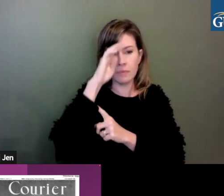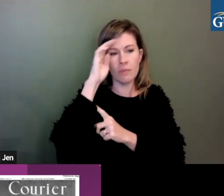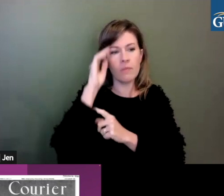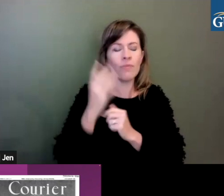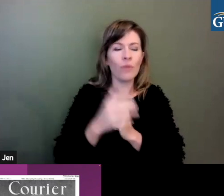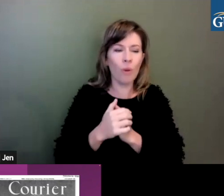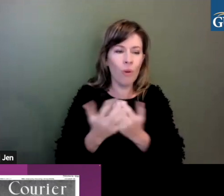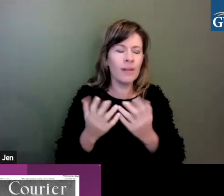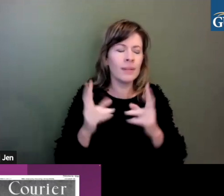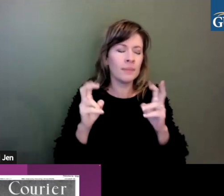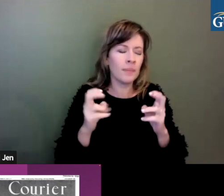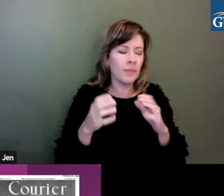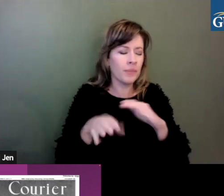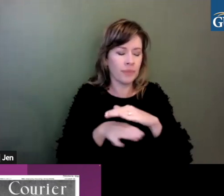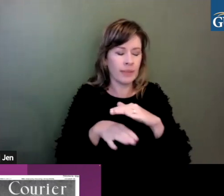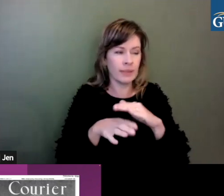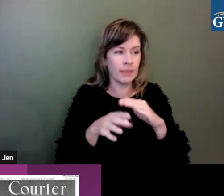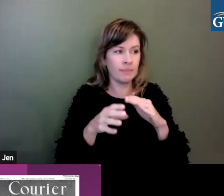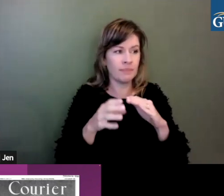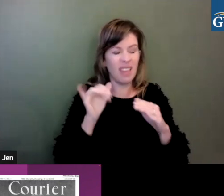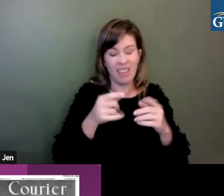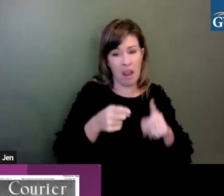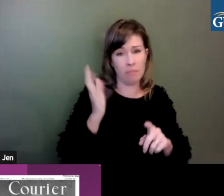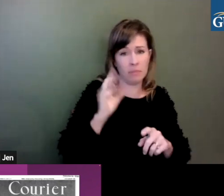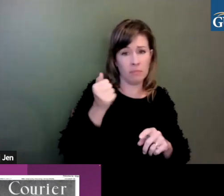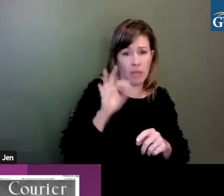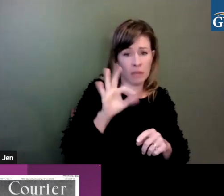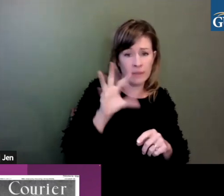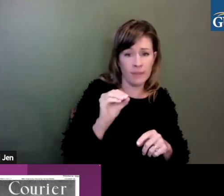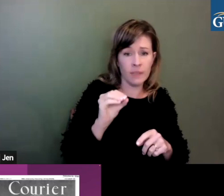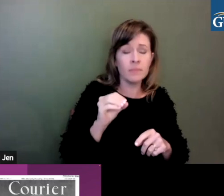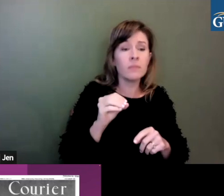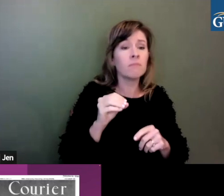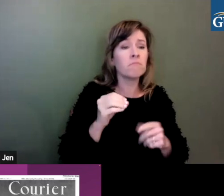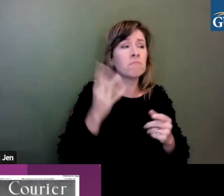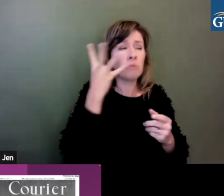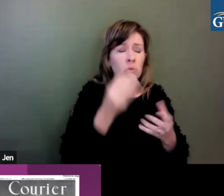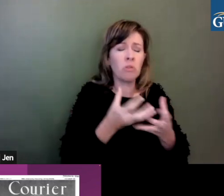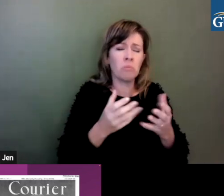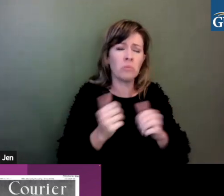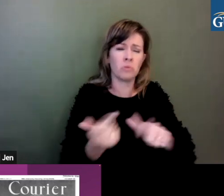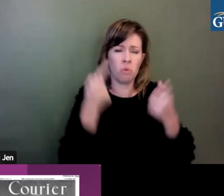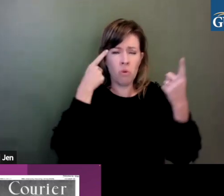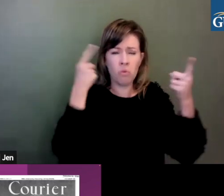So more or less, this happened in 1950. More or less everyone agreed that this was kind of the case. Everyone except for